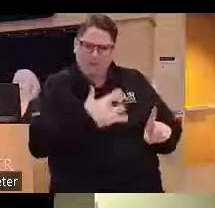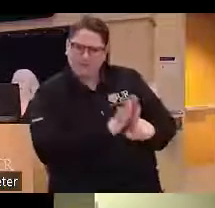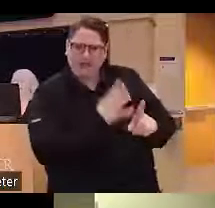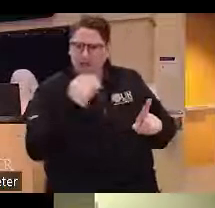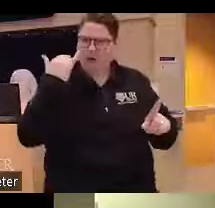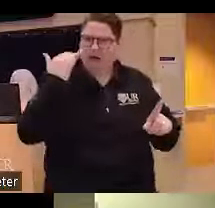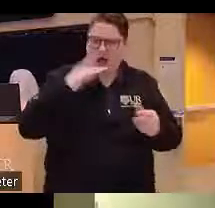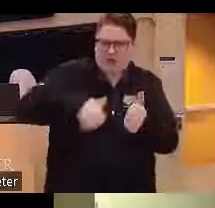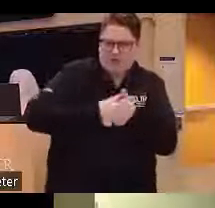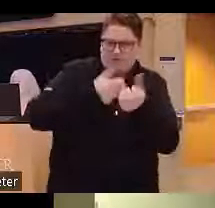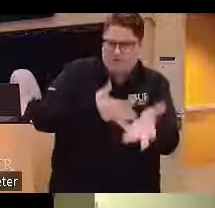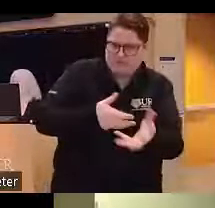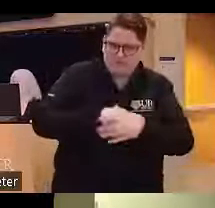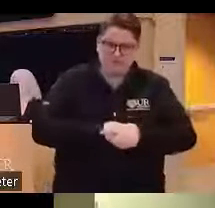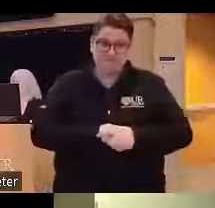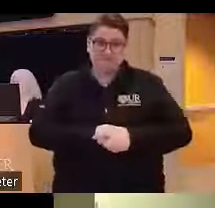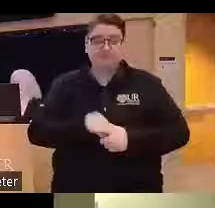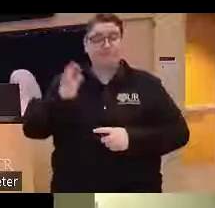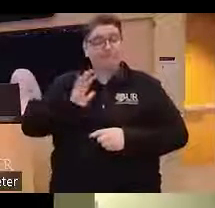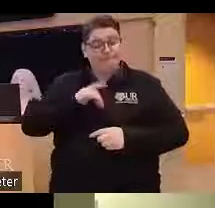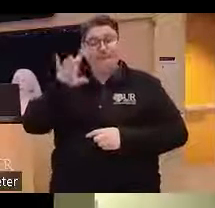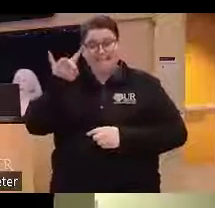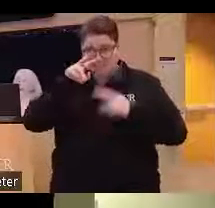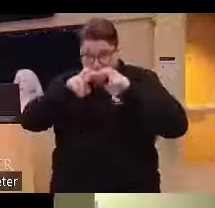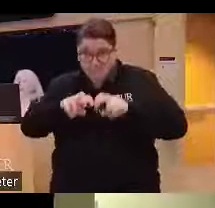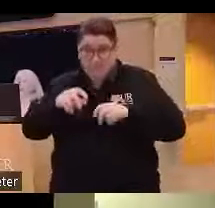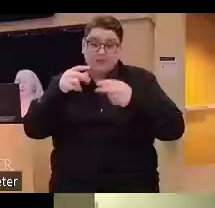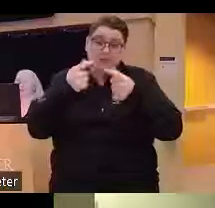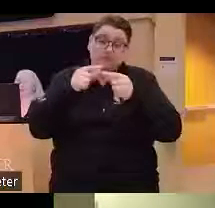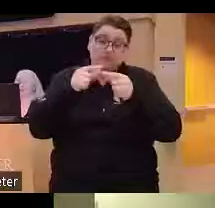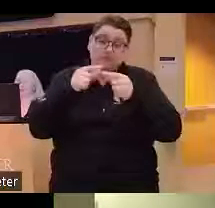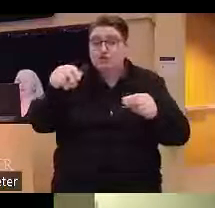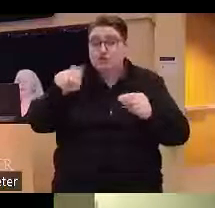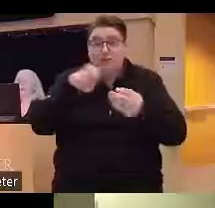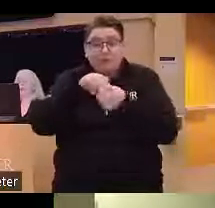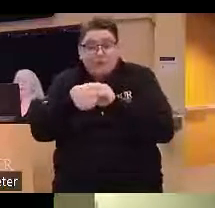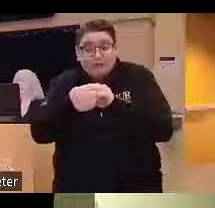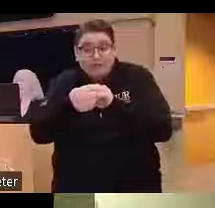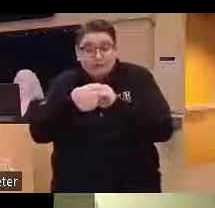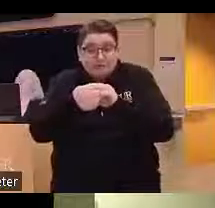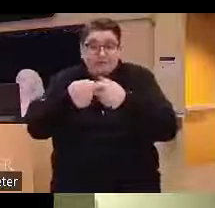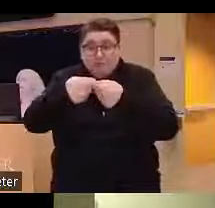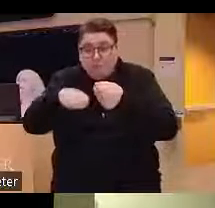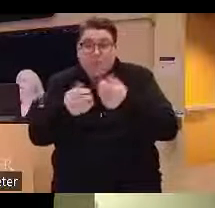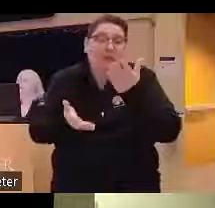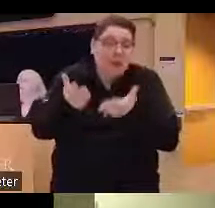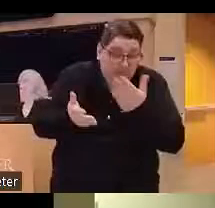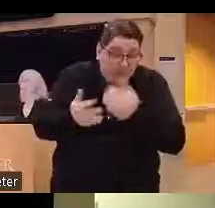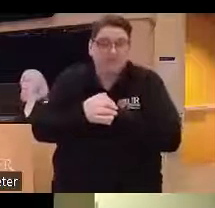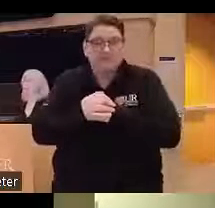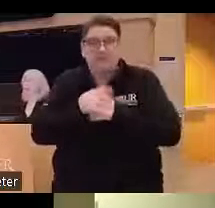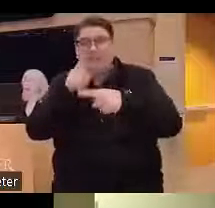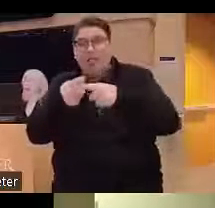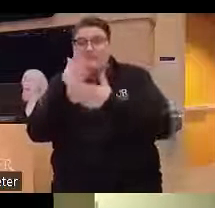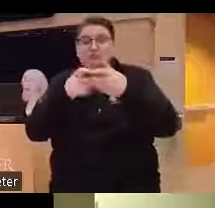on gene mutation a s i mean that could affect a species um but also there's variance of genes um